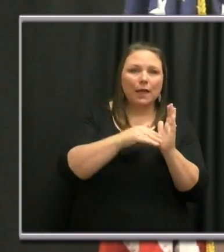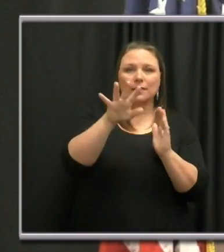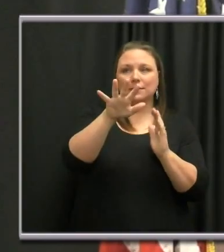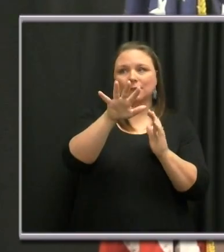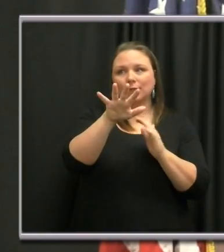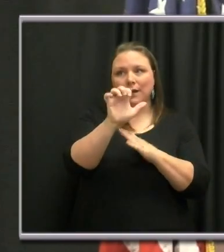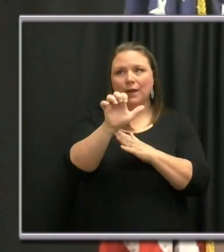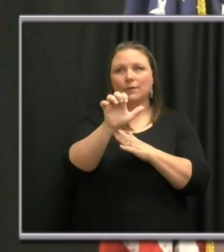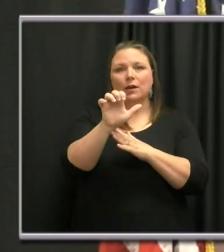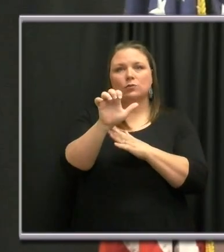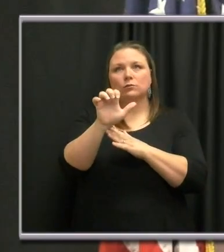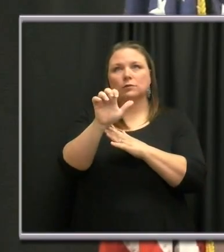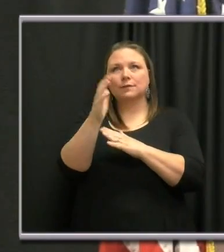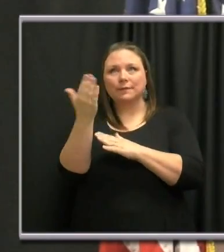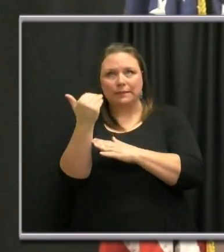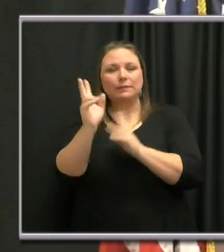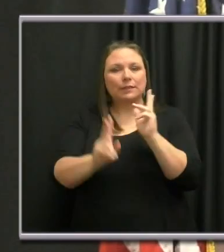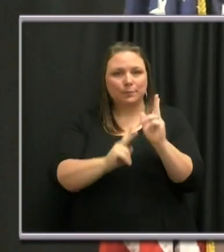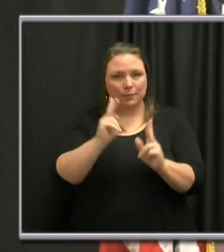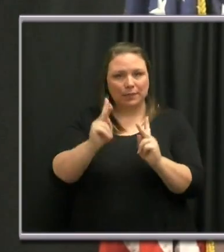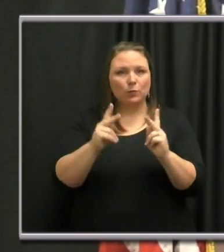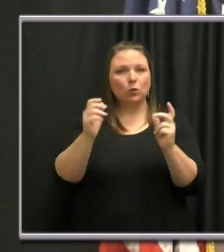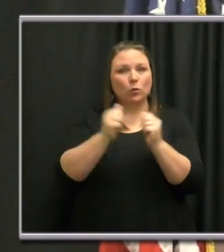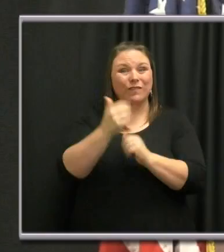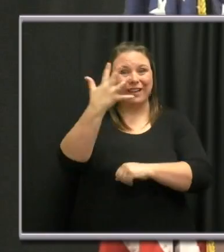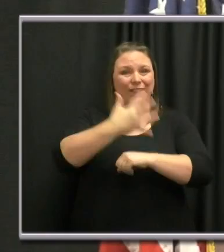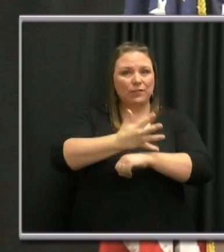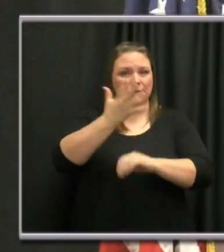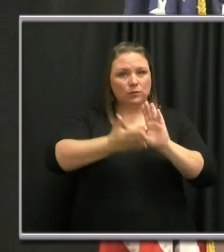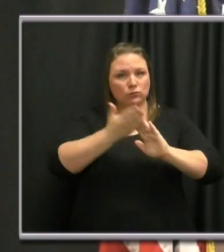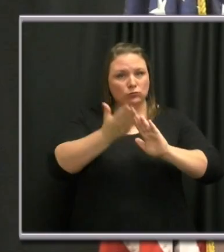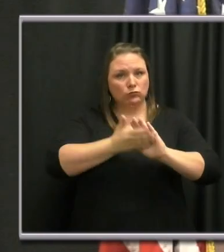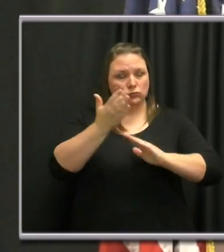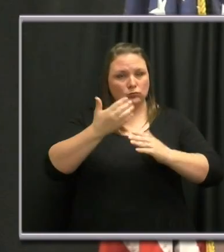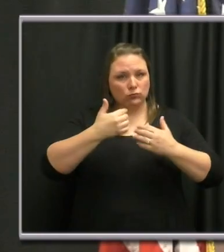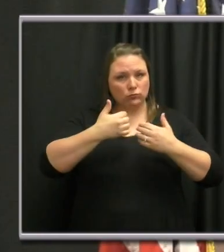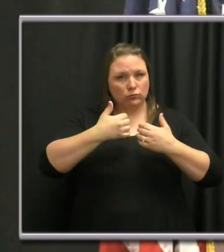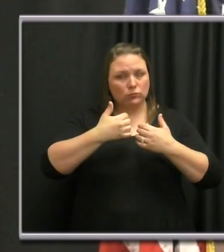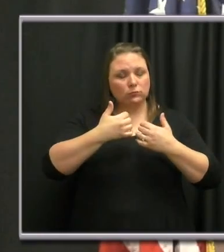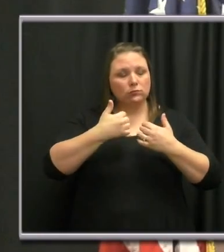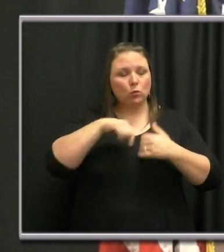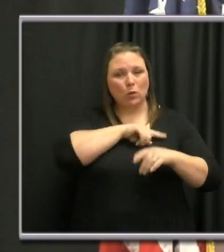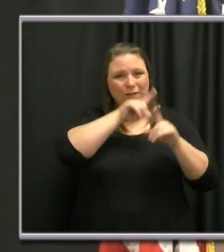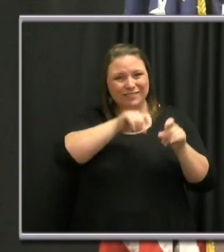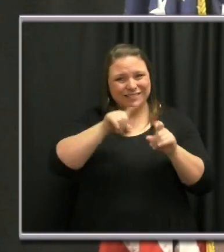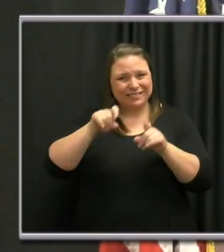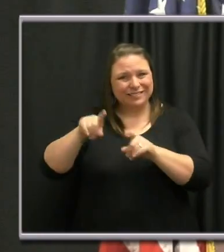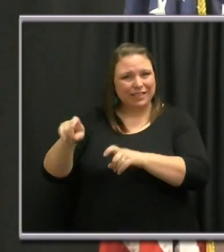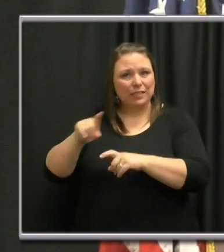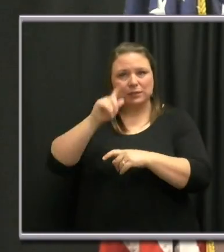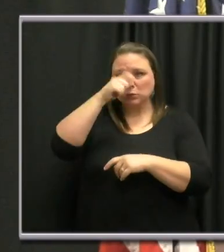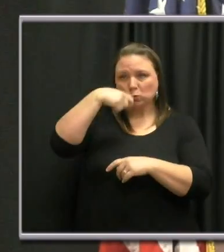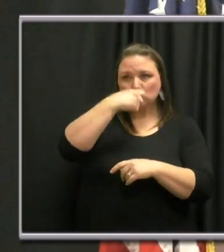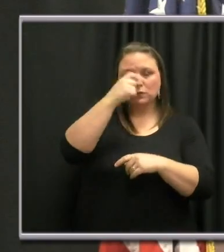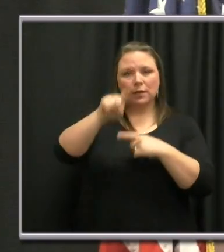OVER FIFTEEN HUNDRED AND FIFTY PEOPLE AND- FOR DATES- CV FIVE